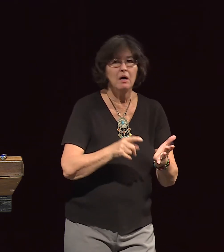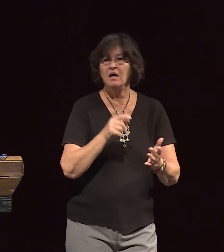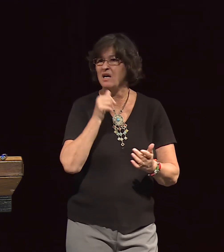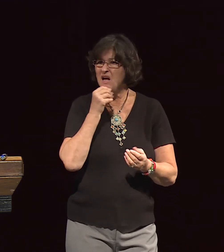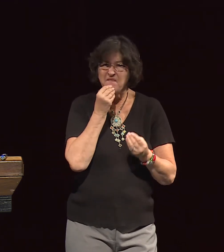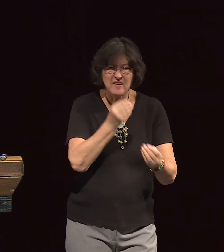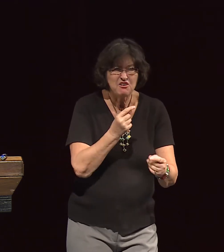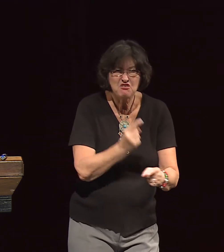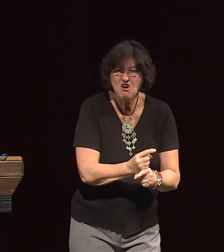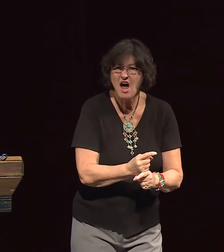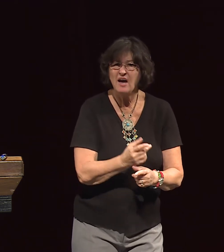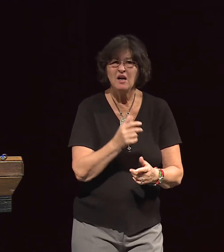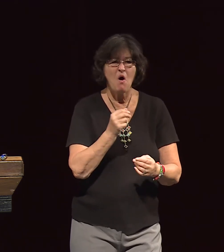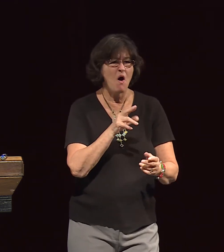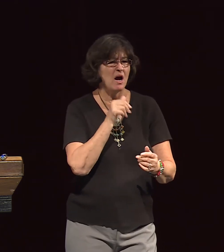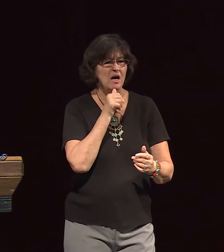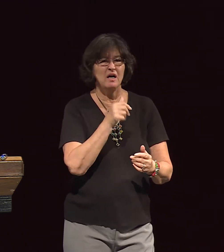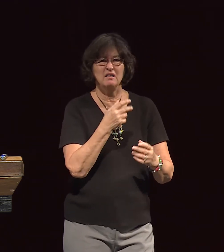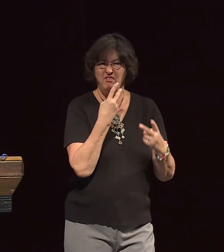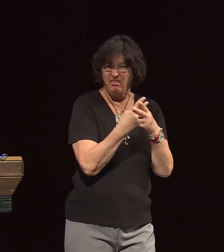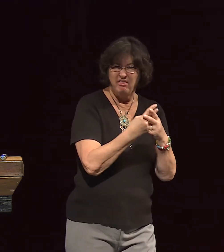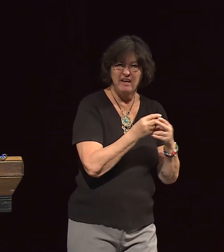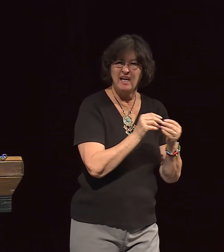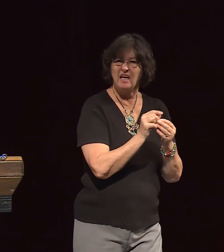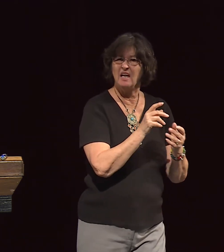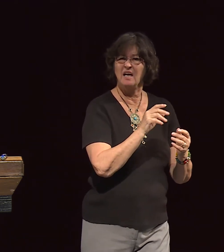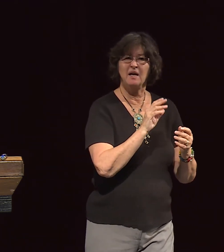CPS, Child Protective Services, would be called in,